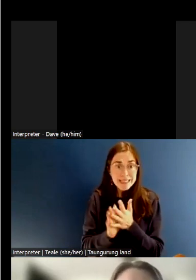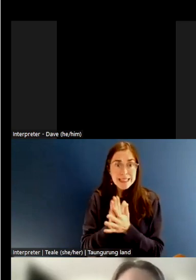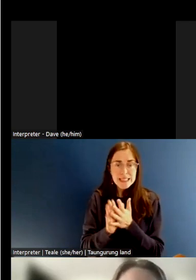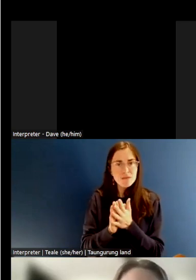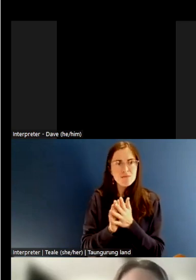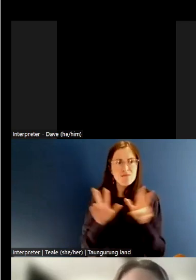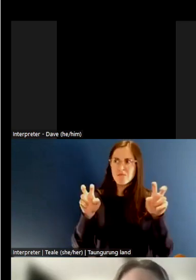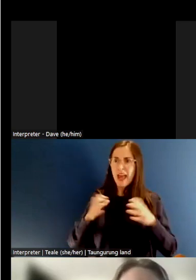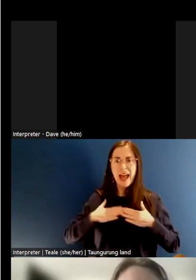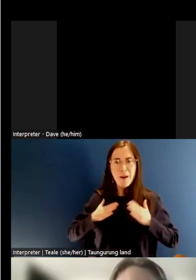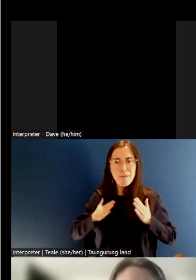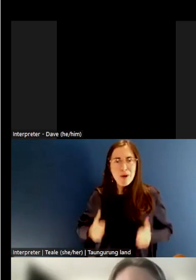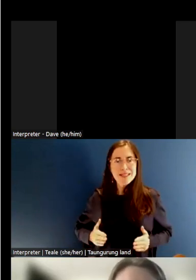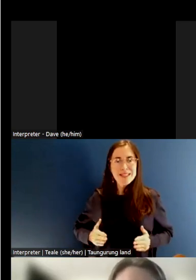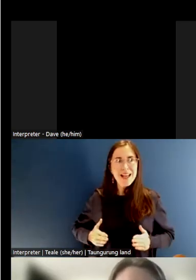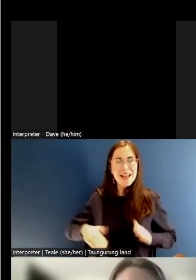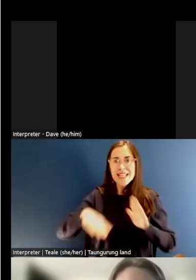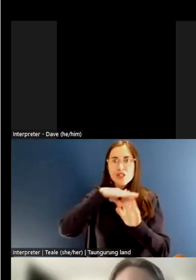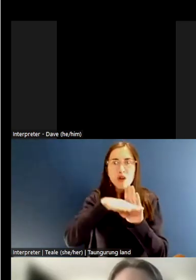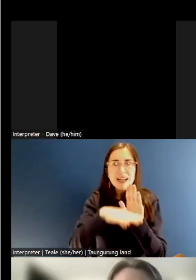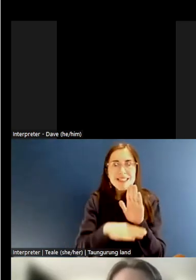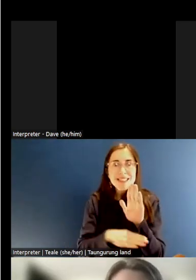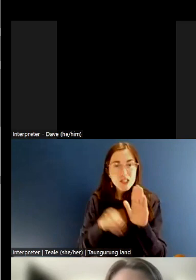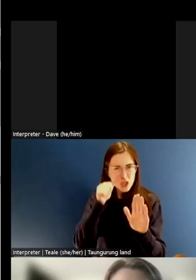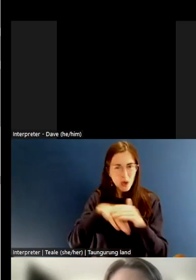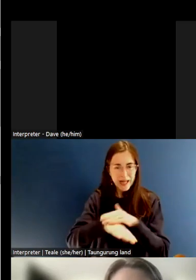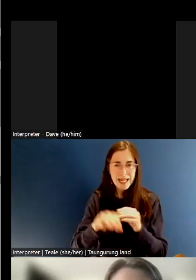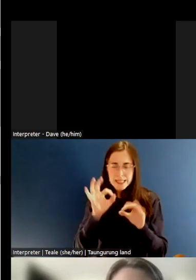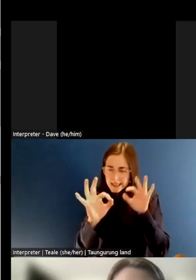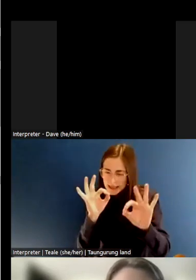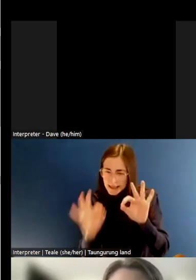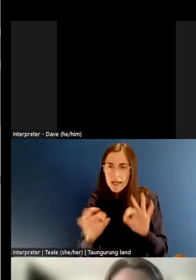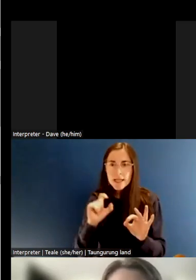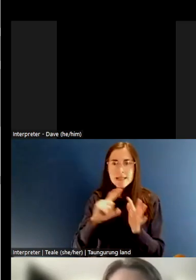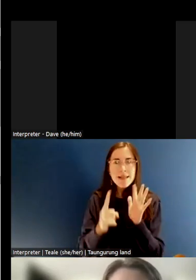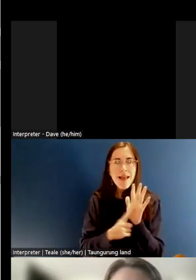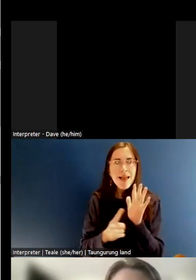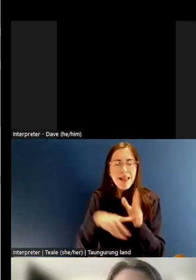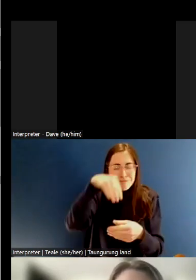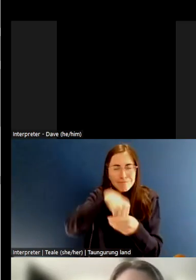So in the cell, in the nucleus of our cells, there's the chromosomes and that's all this tightly around DNA,